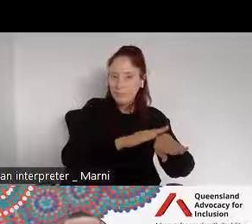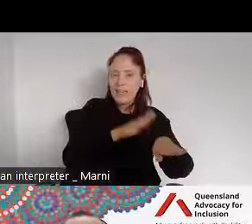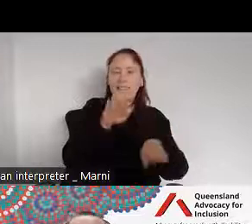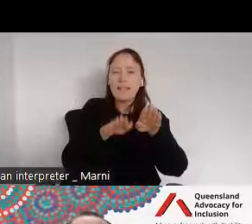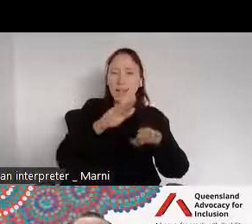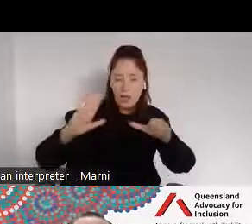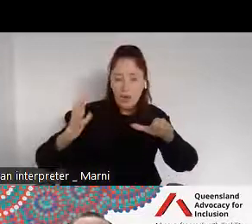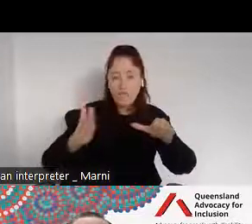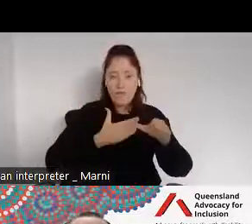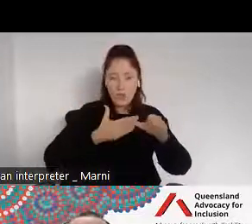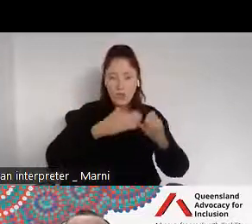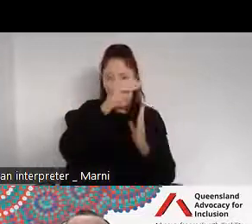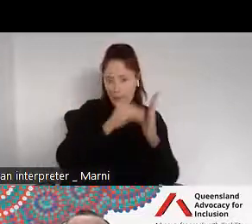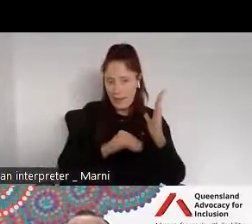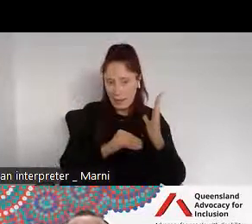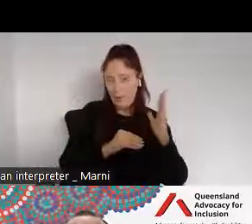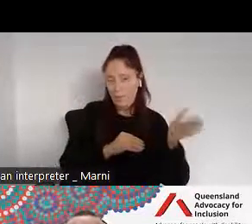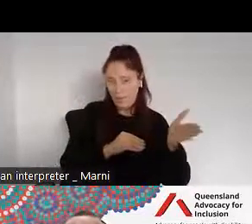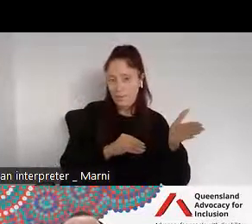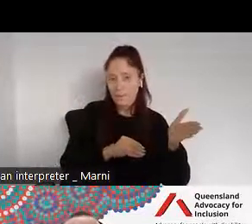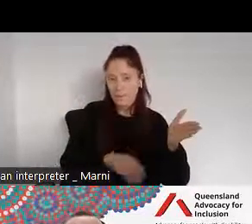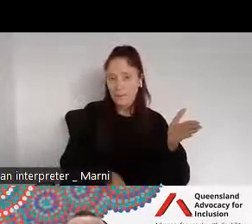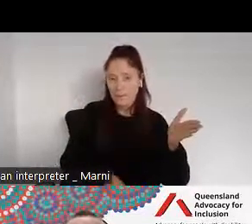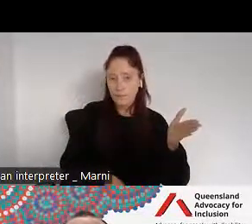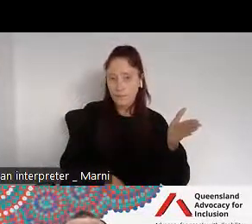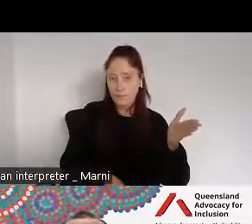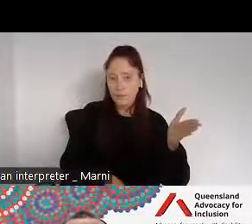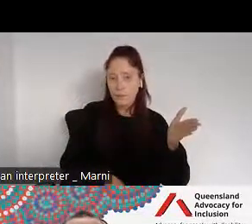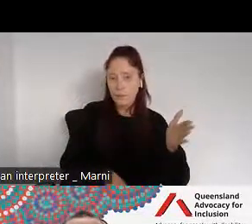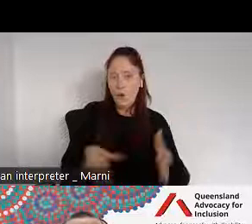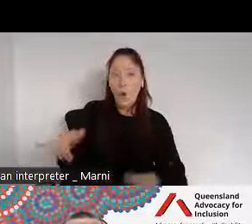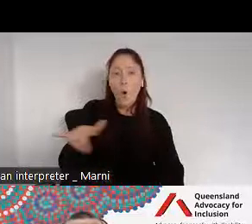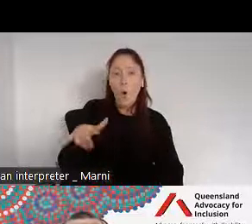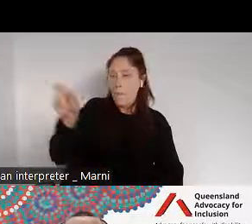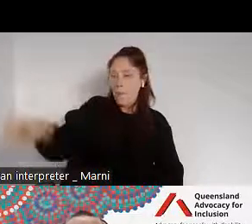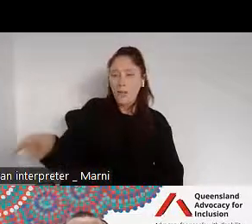If the person is hoping to get a declaration that they have capacity, which would then revoke the